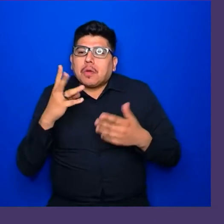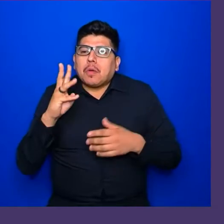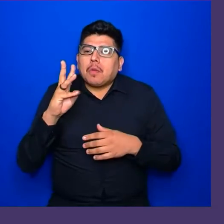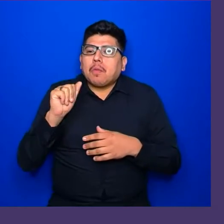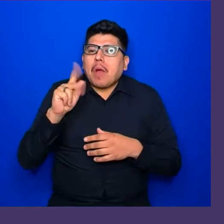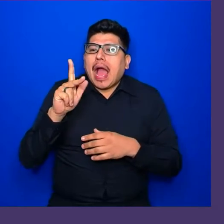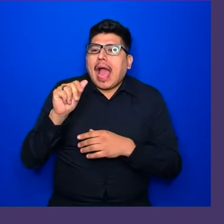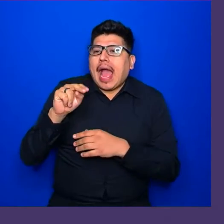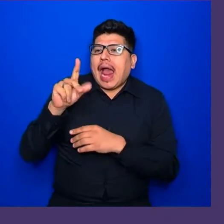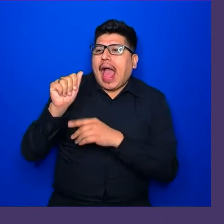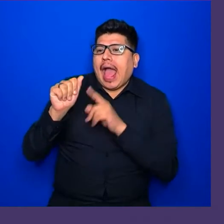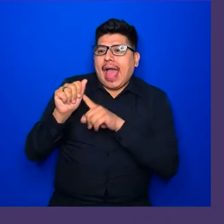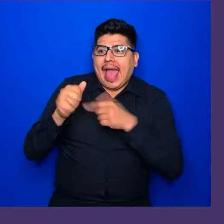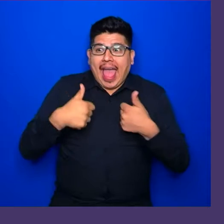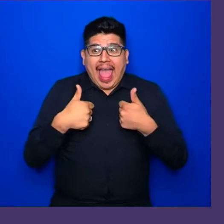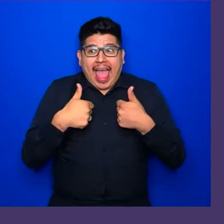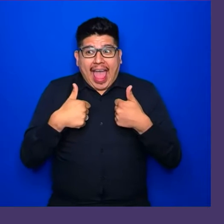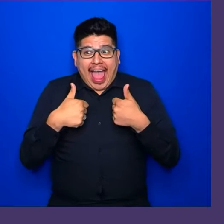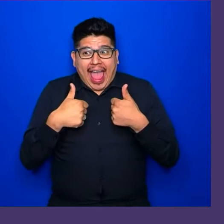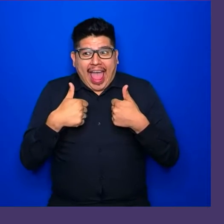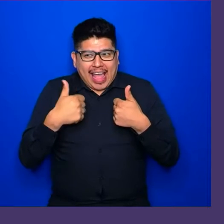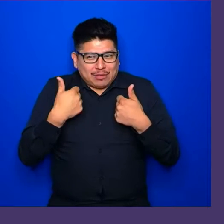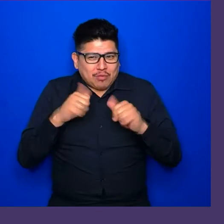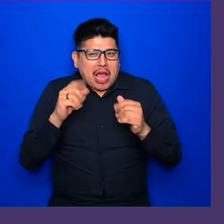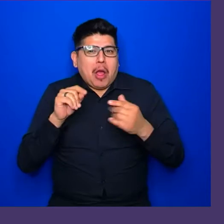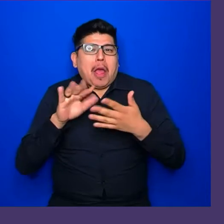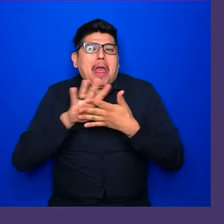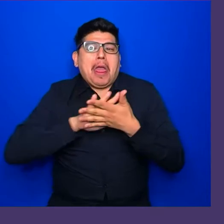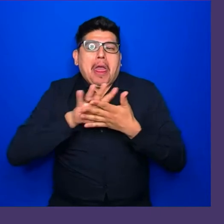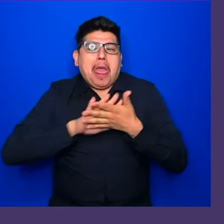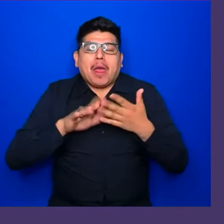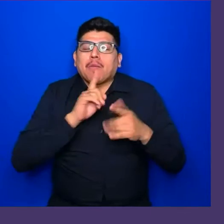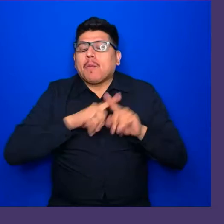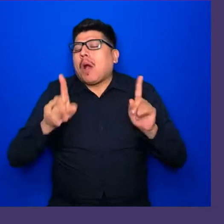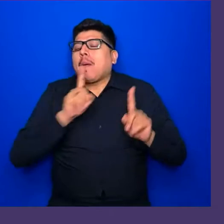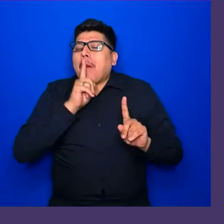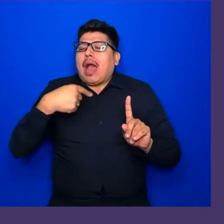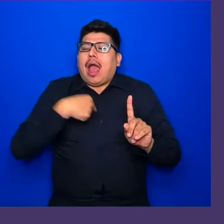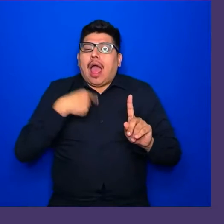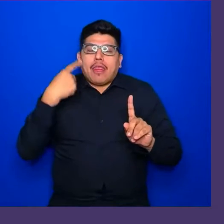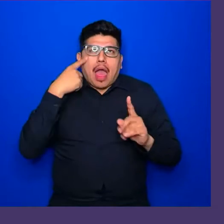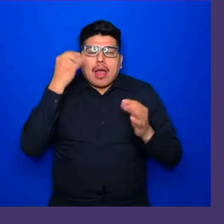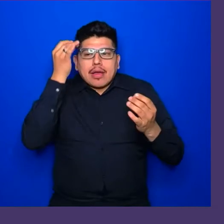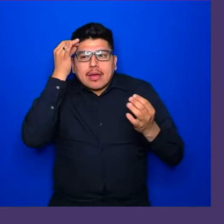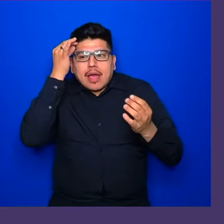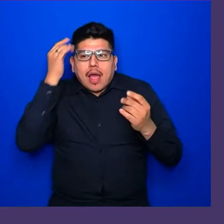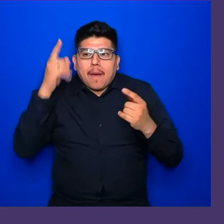When I think about the existence of black people in the future,